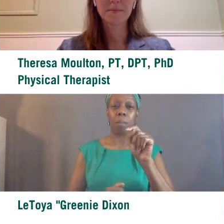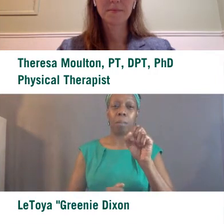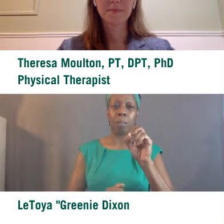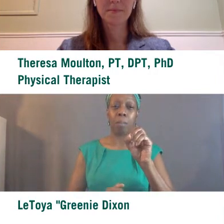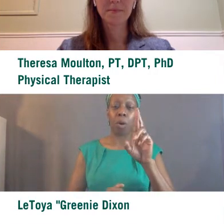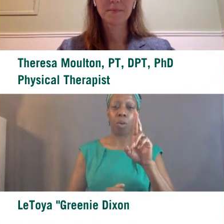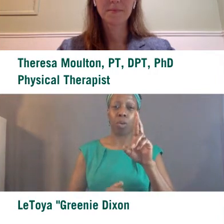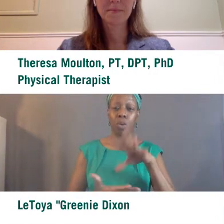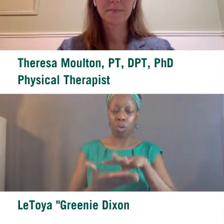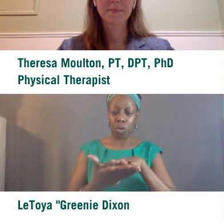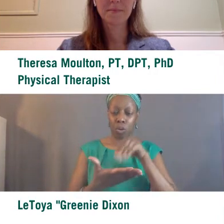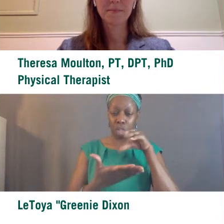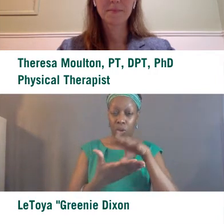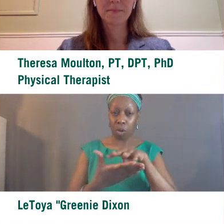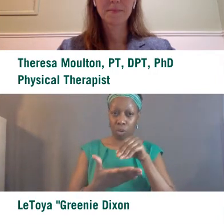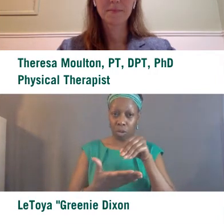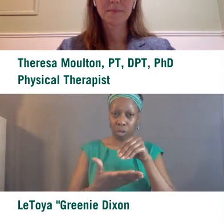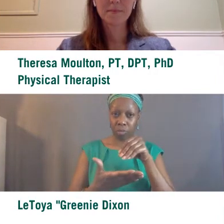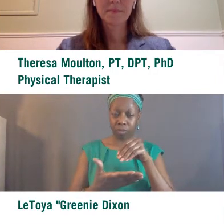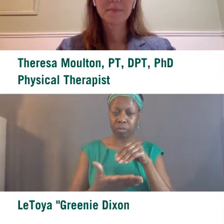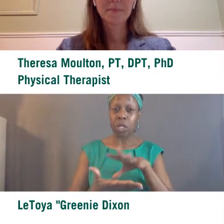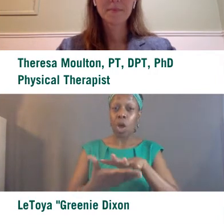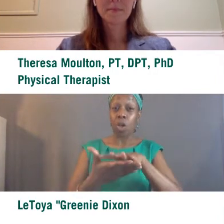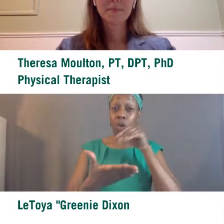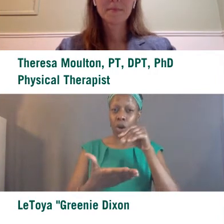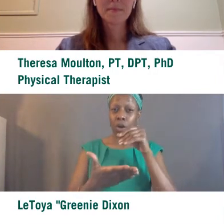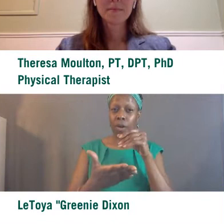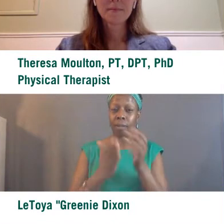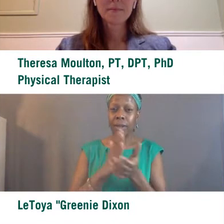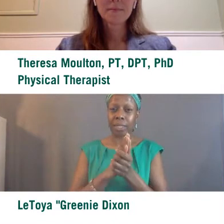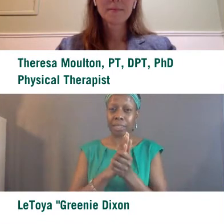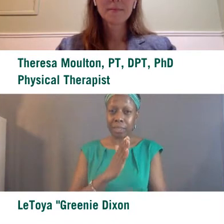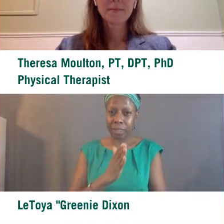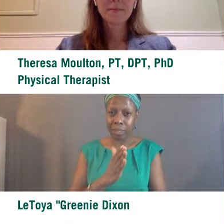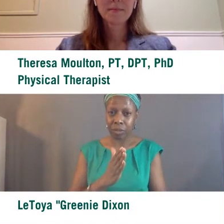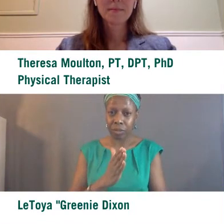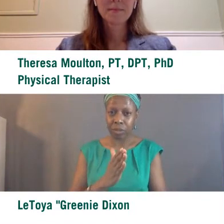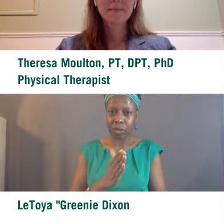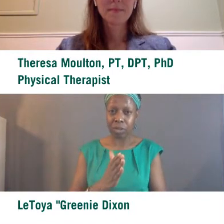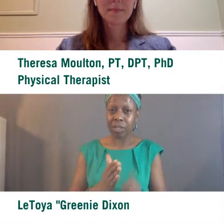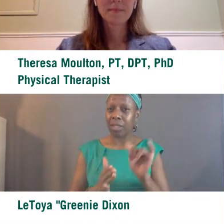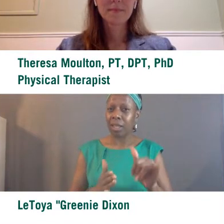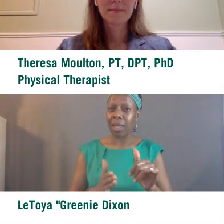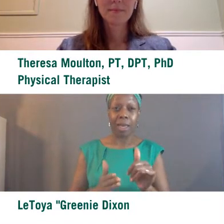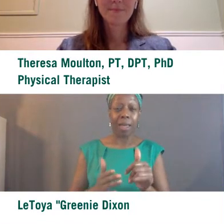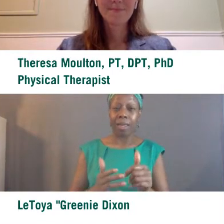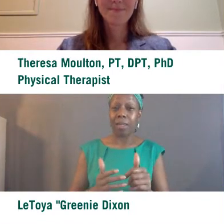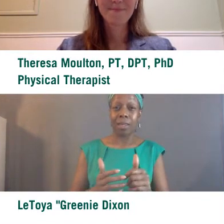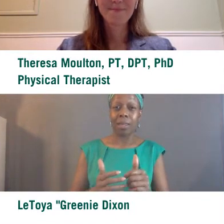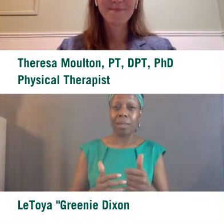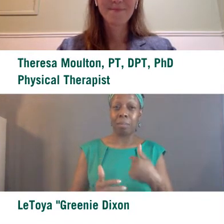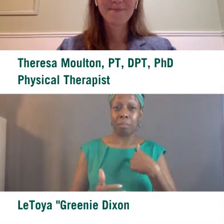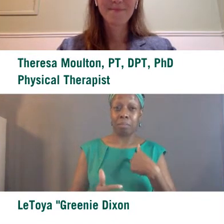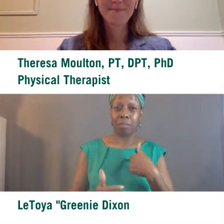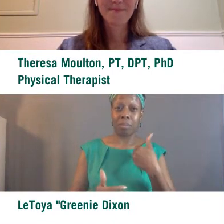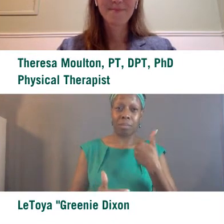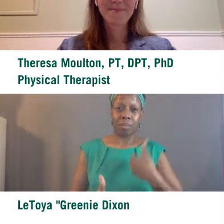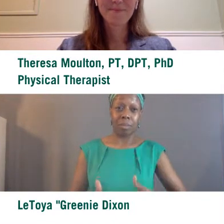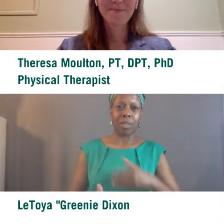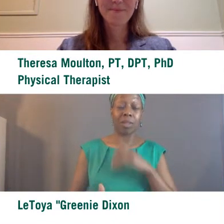that is consistent, that even the oldest on this panel can still learn motor skills.